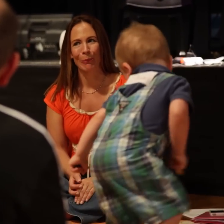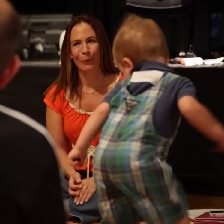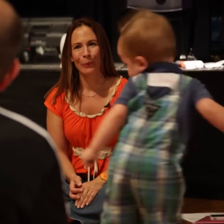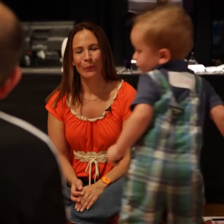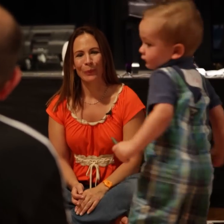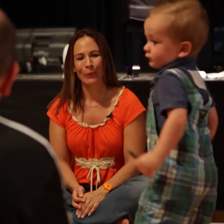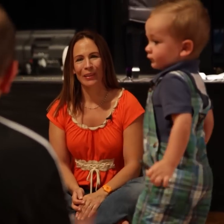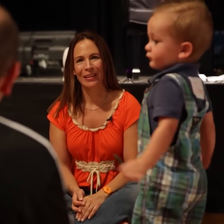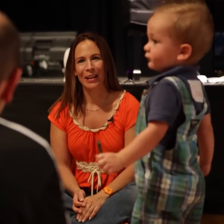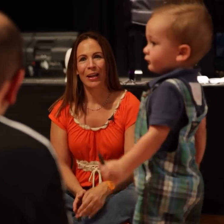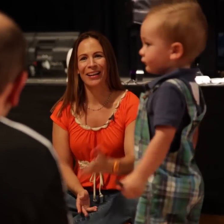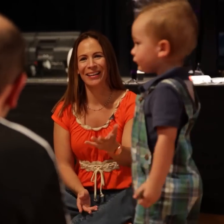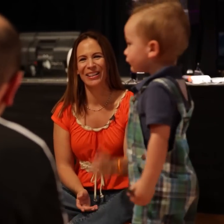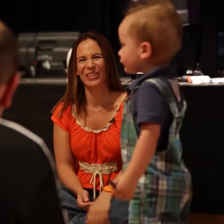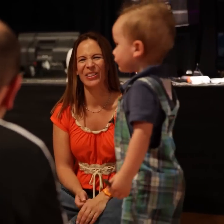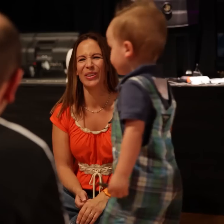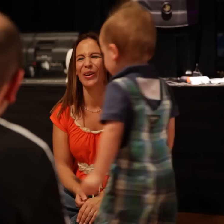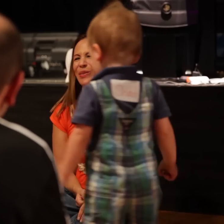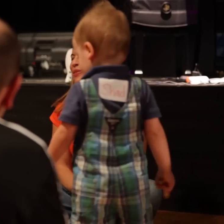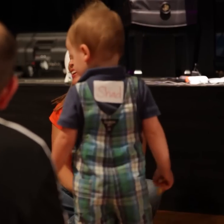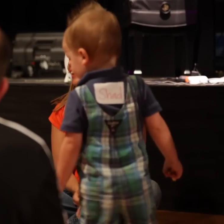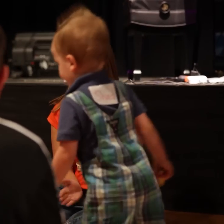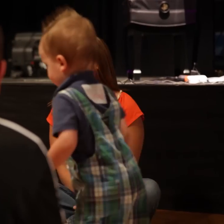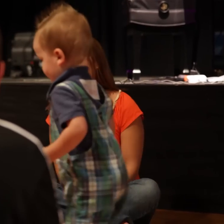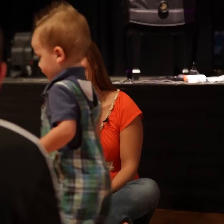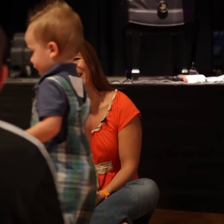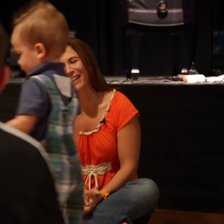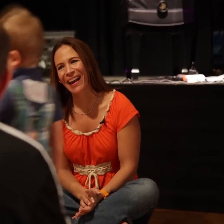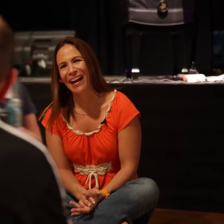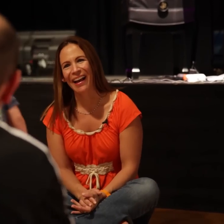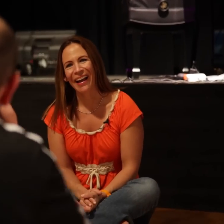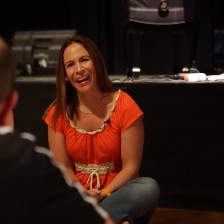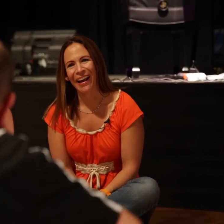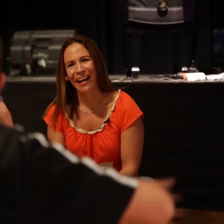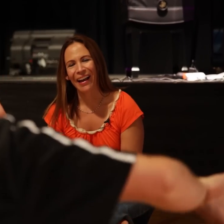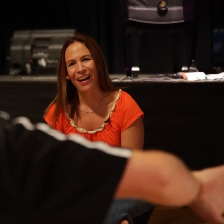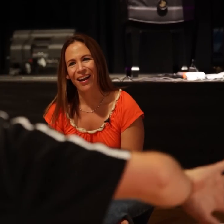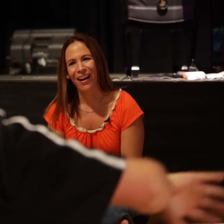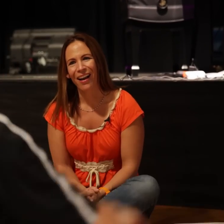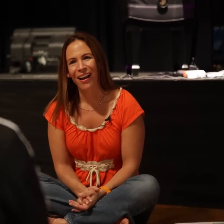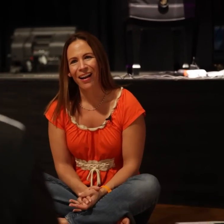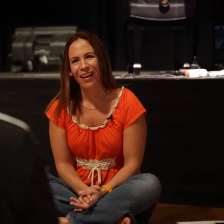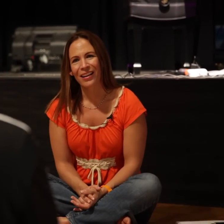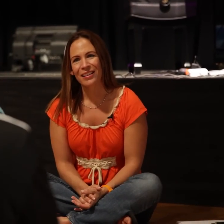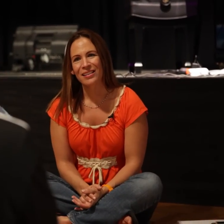It was, you know, the frustration going on with the move and not knowing anybody and all the sudden that took that frustration out of the equation.